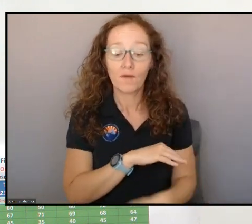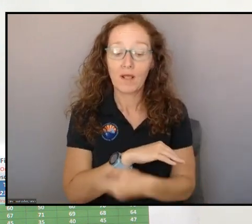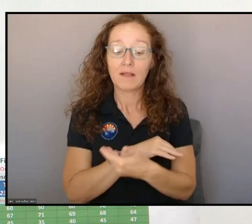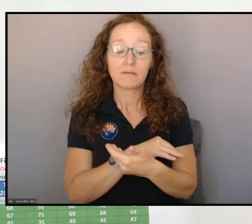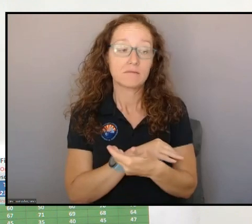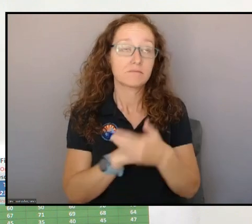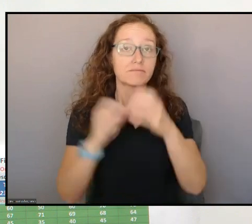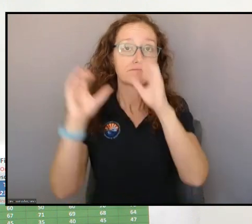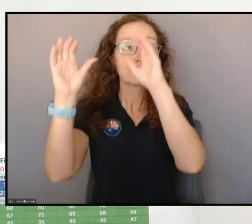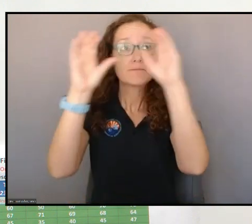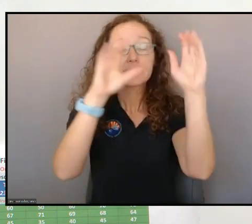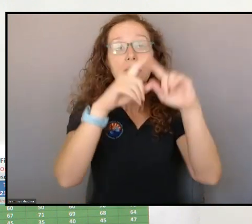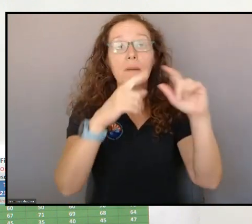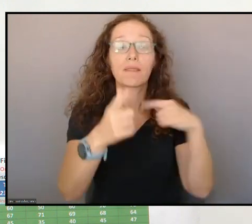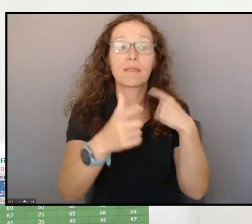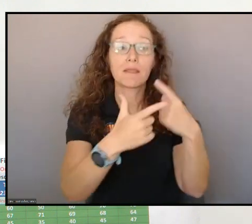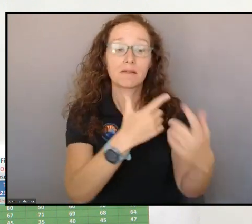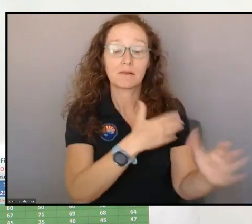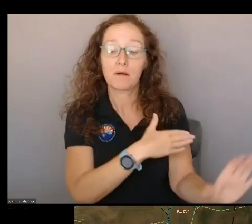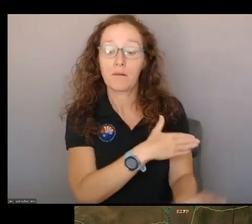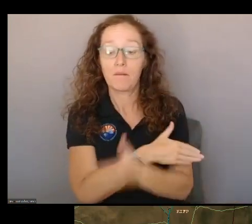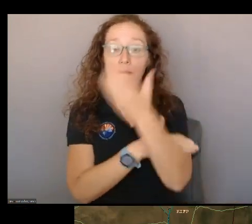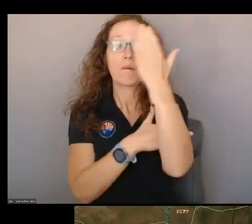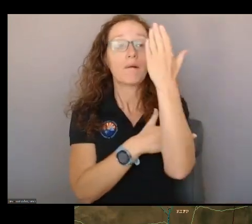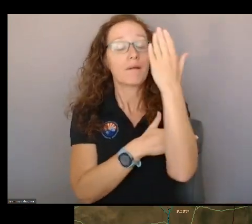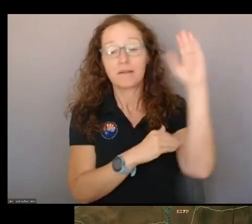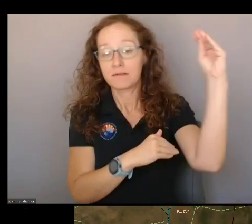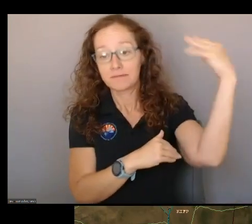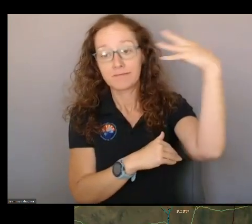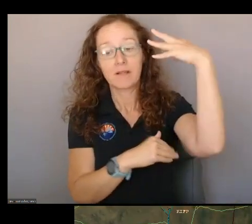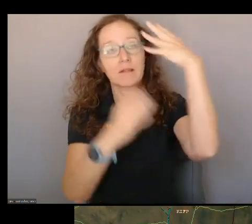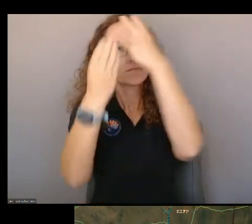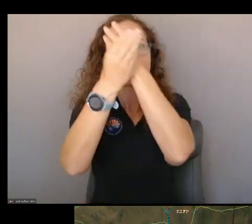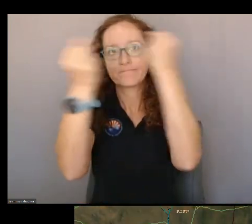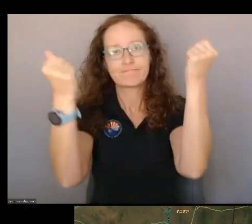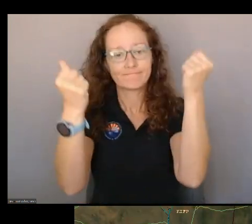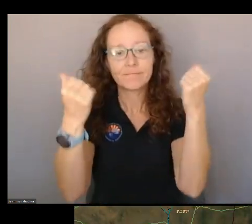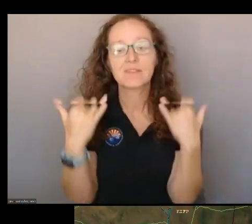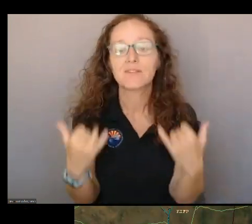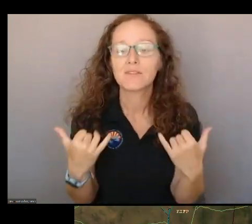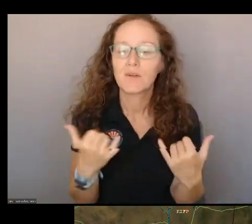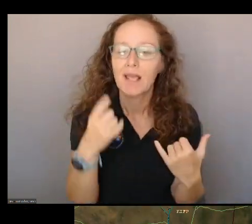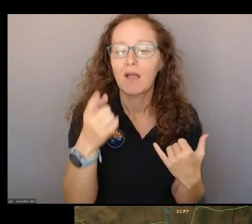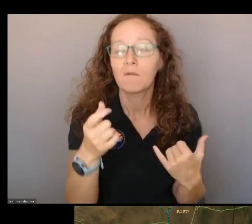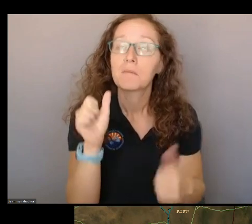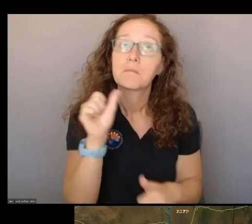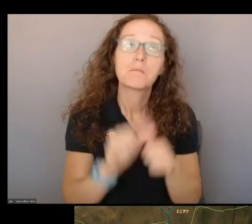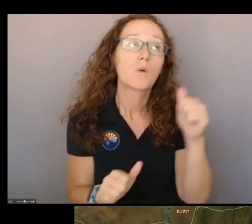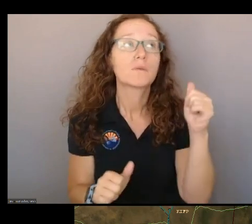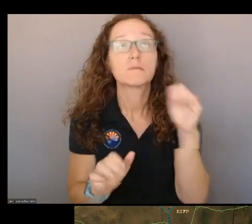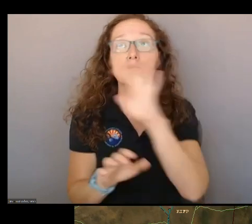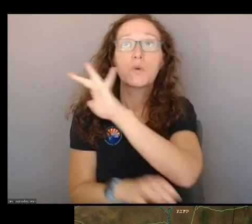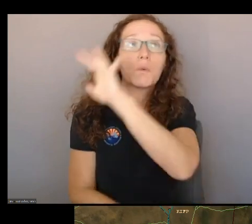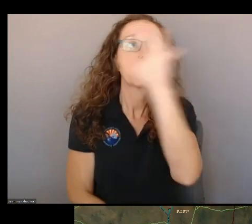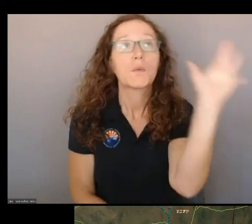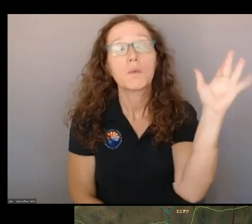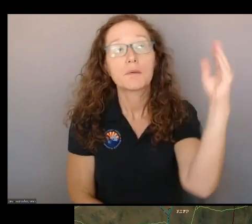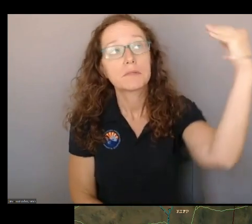we're seeing pretty much mostly sunny or partly cloudy skies out there today. So still plenty of moisture, we're still